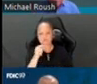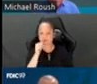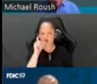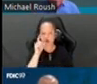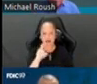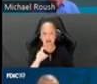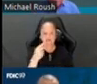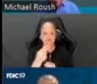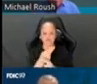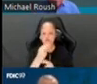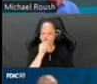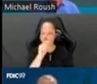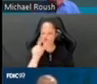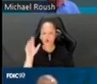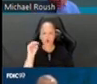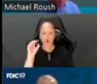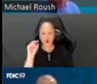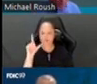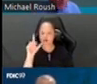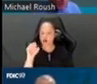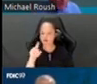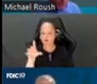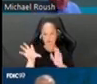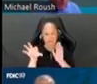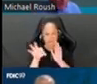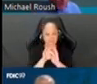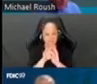have to use all the of the modules. You can just pick a handful of the modules to use